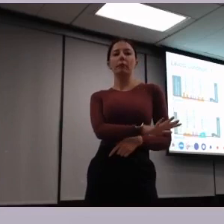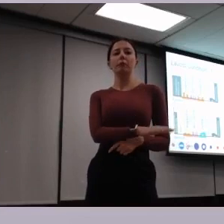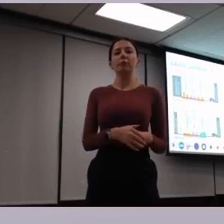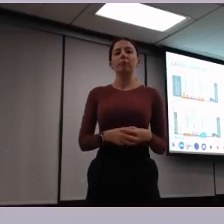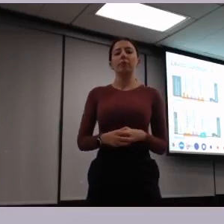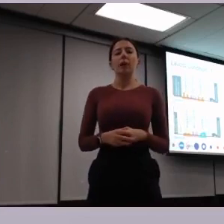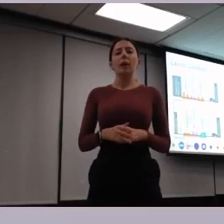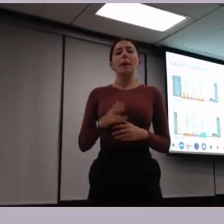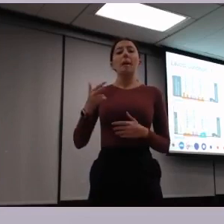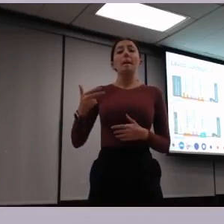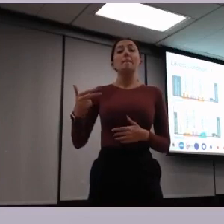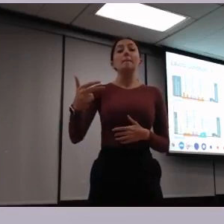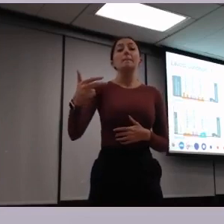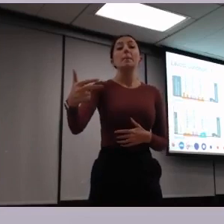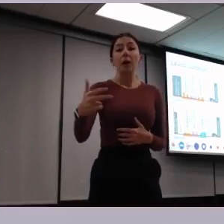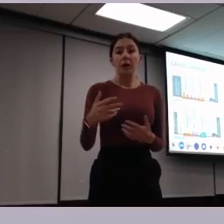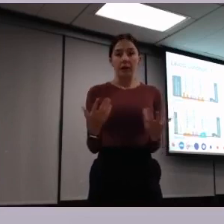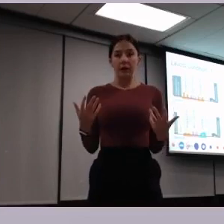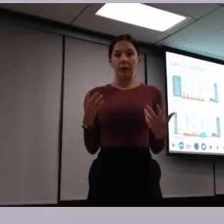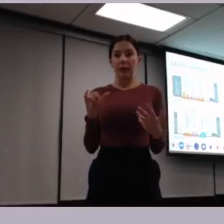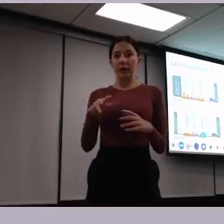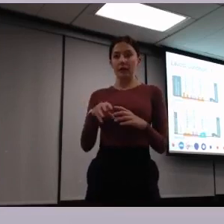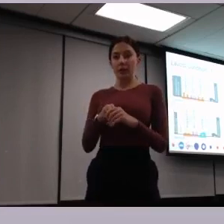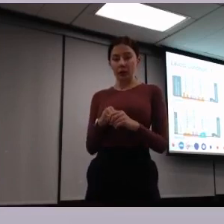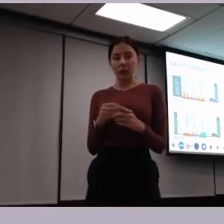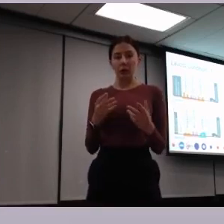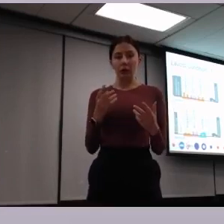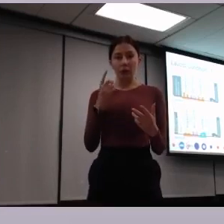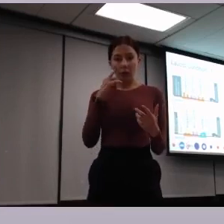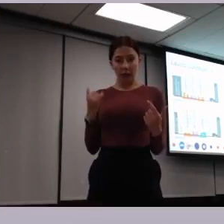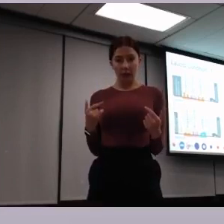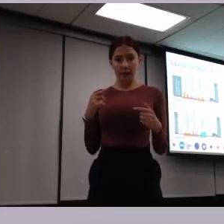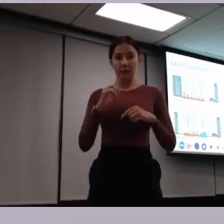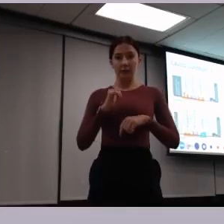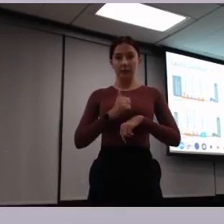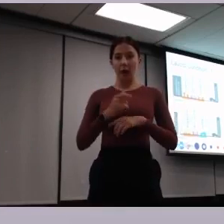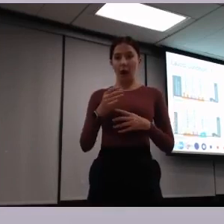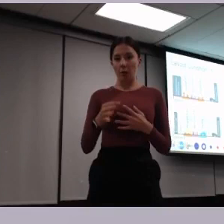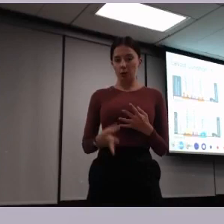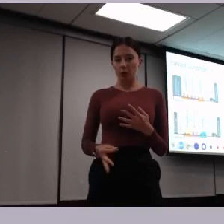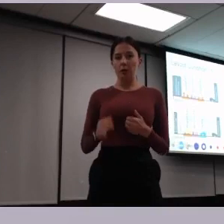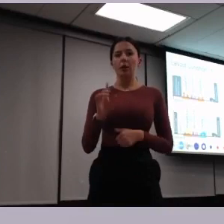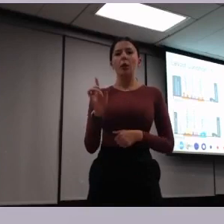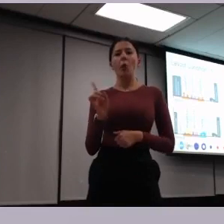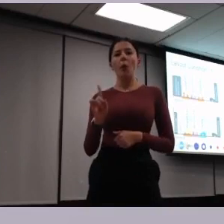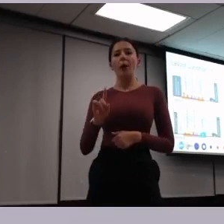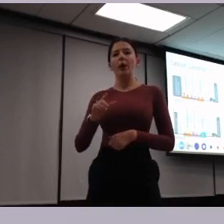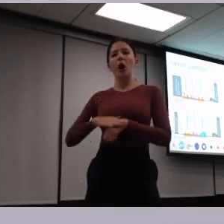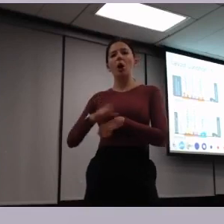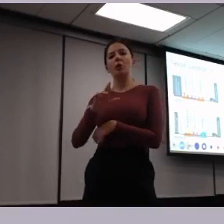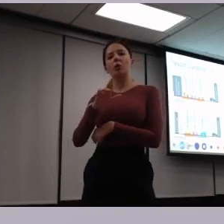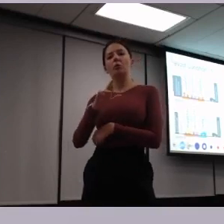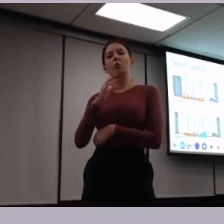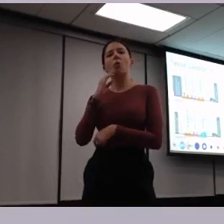parking to the extent that's included in this one is located along the residential alleyway.